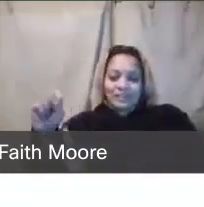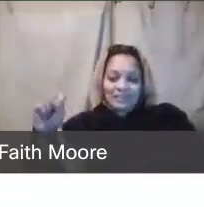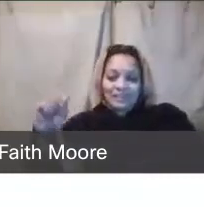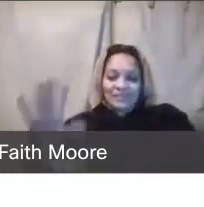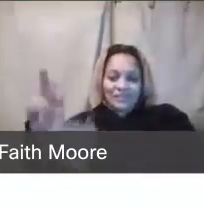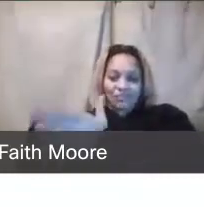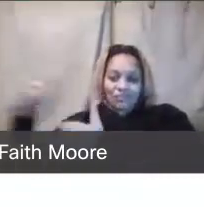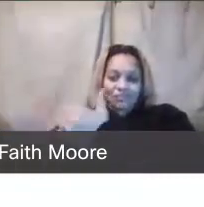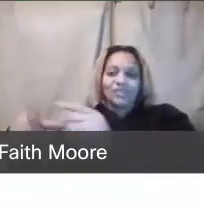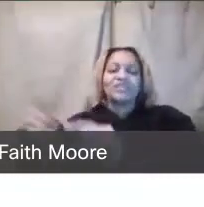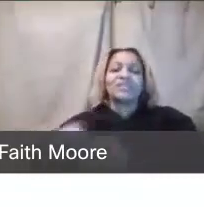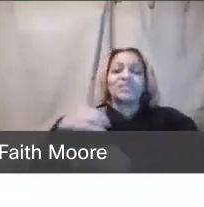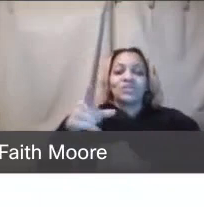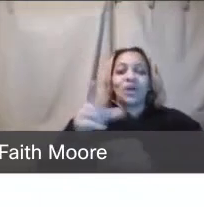So, it's kind of the conclusion of the project.